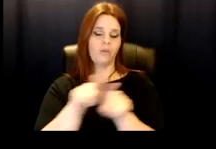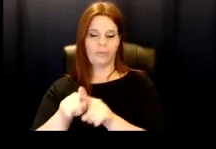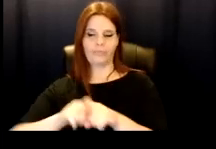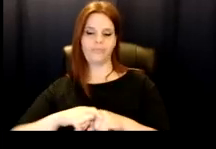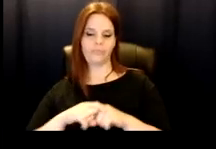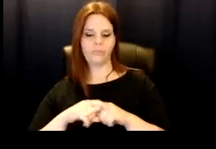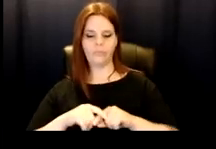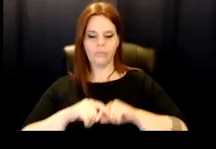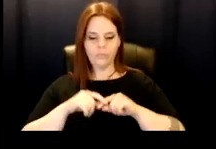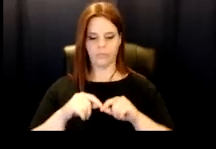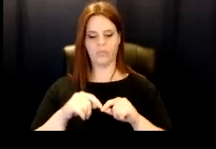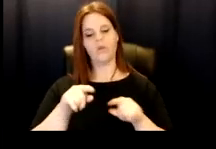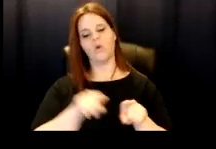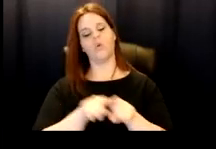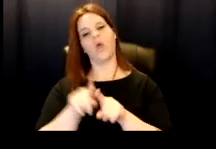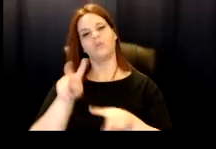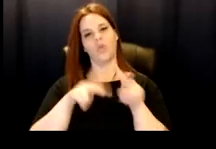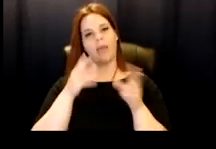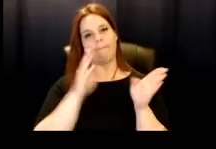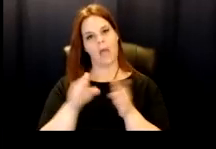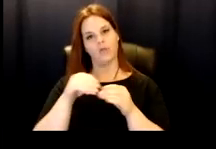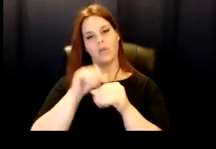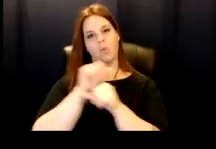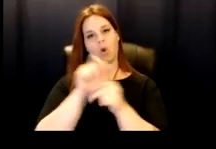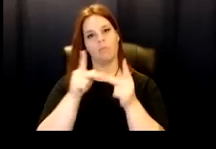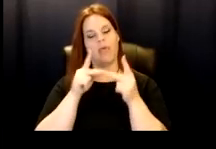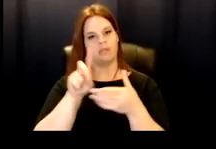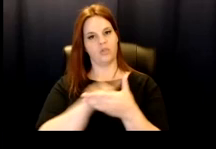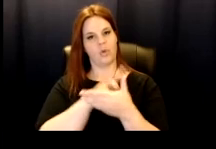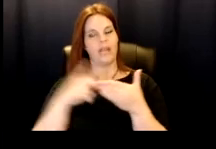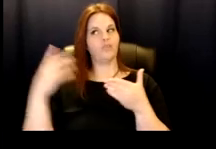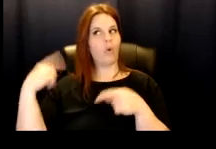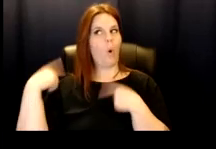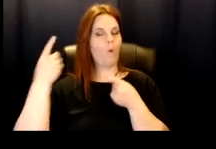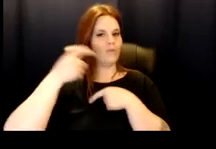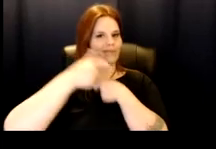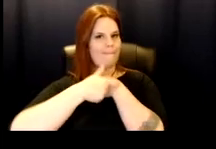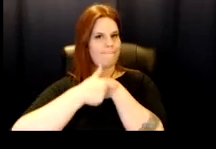patterns in workplace discrimination over time. I will go to the next slide, please.